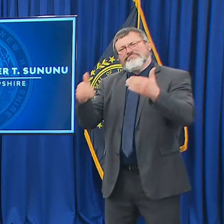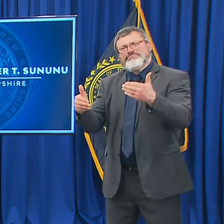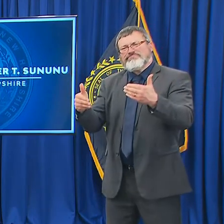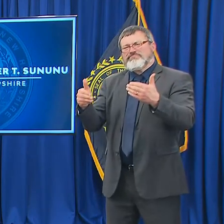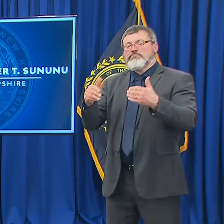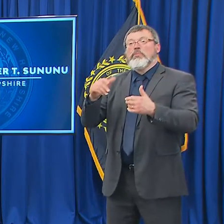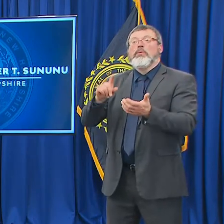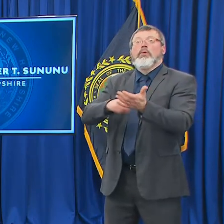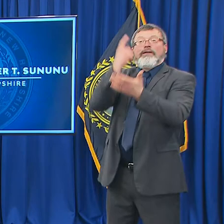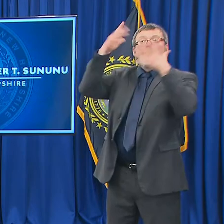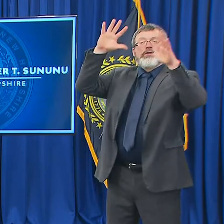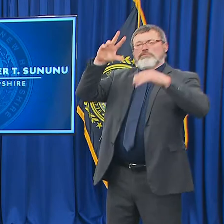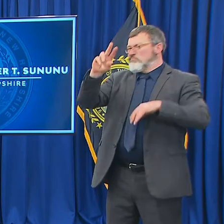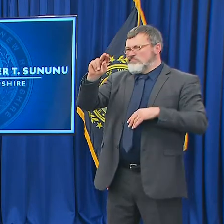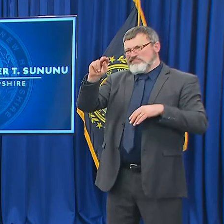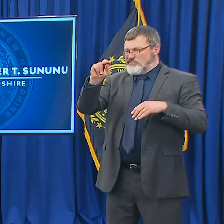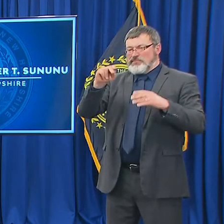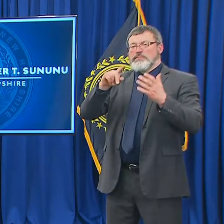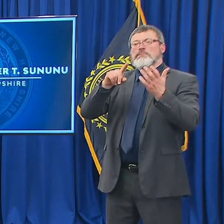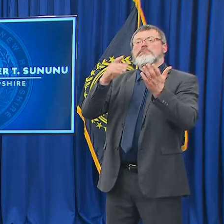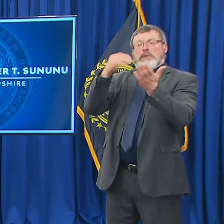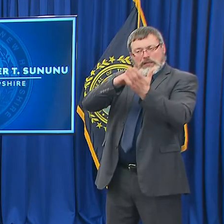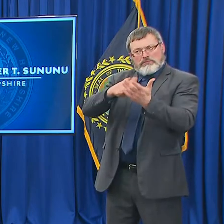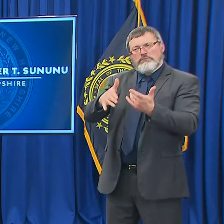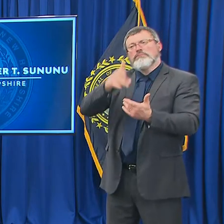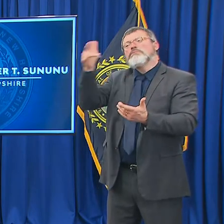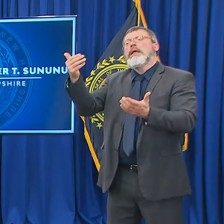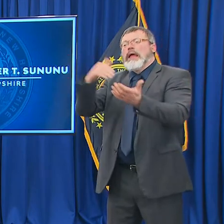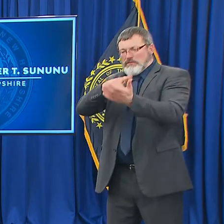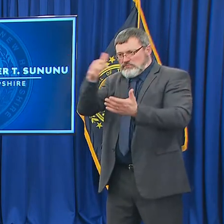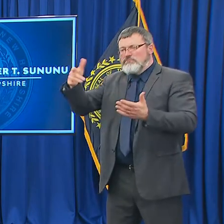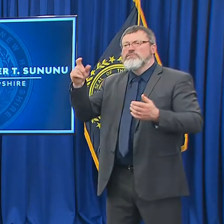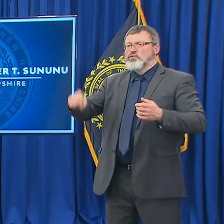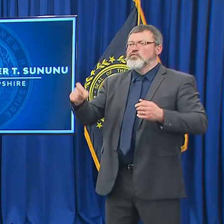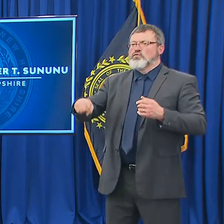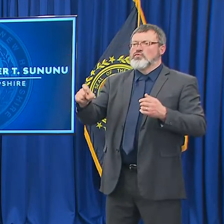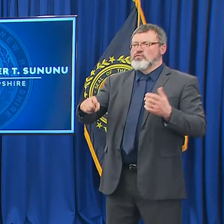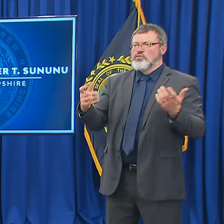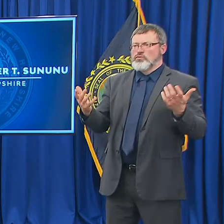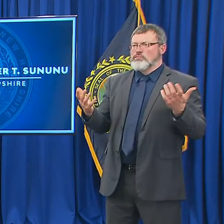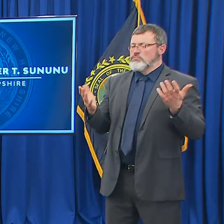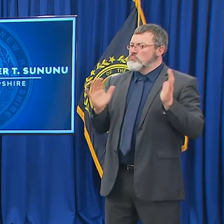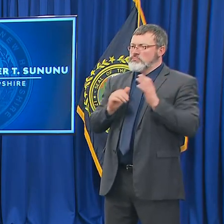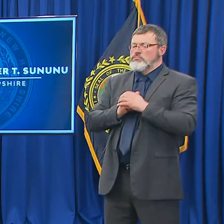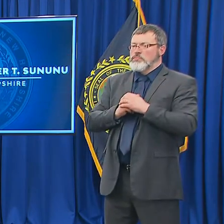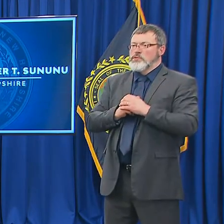that we've had in thank you.